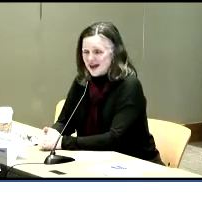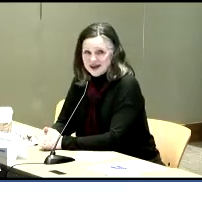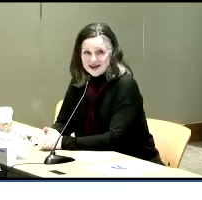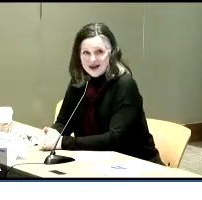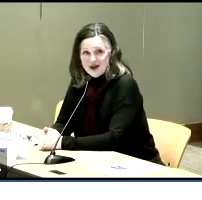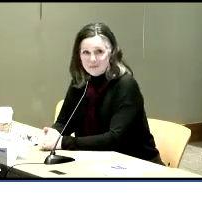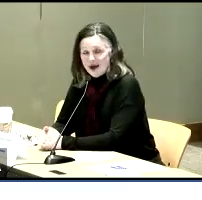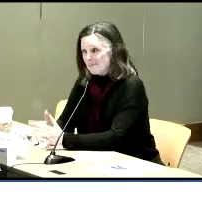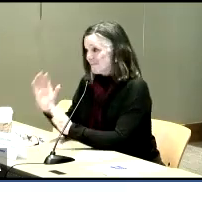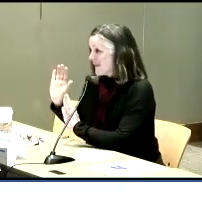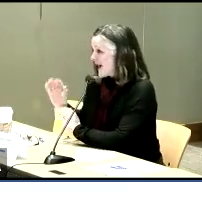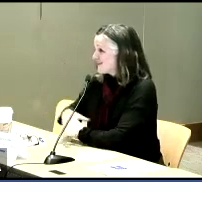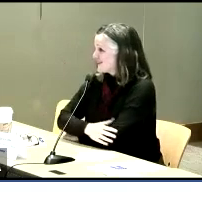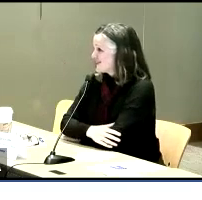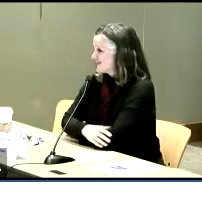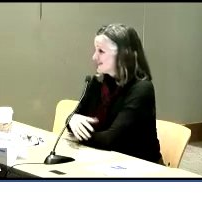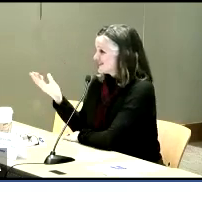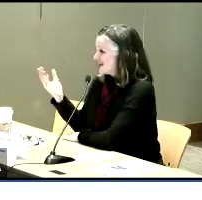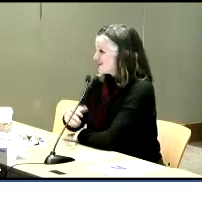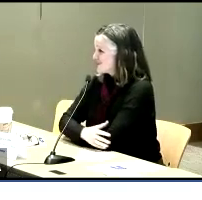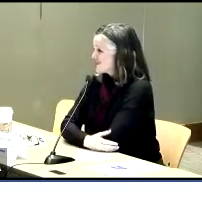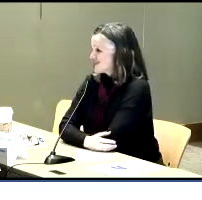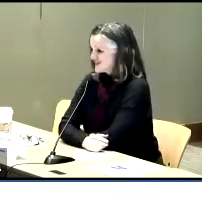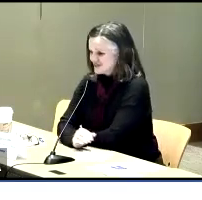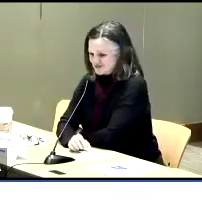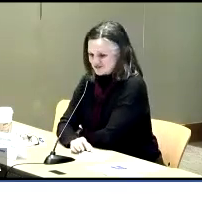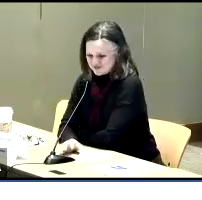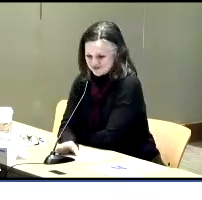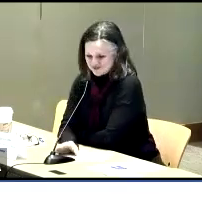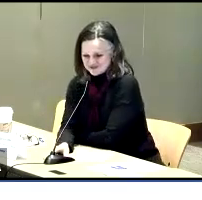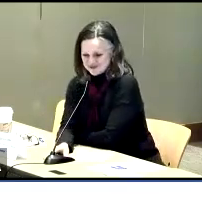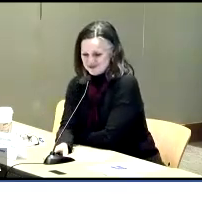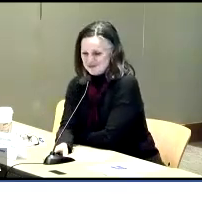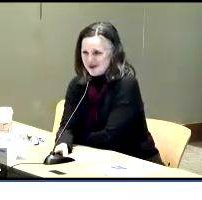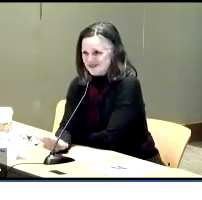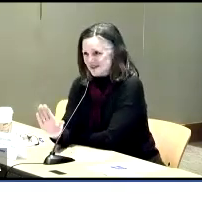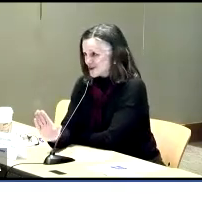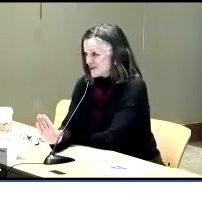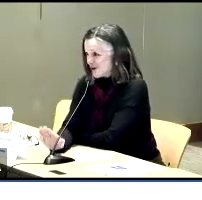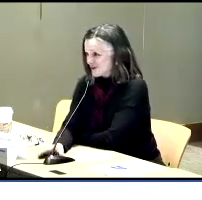And I'm happy to take questions or, but thank you all.